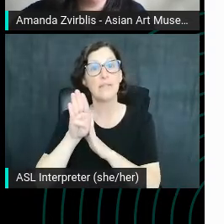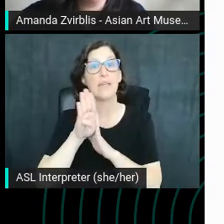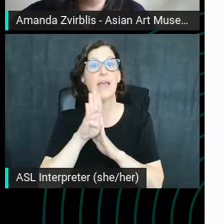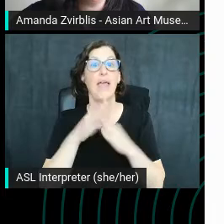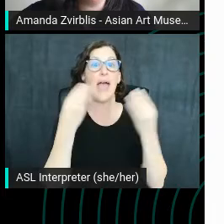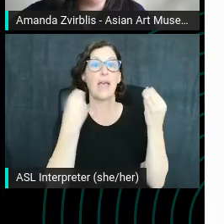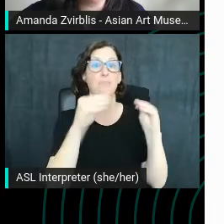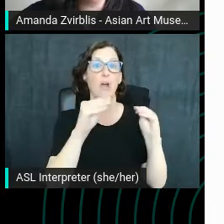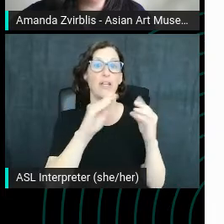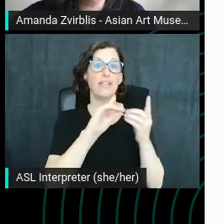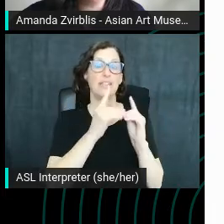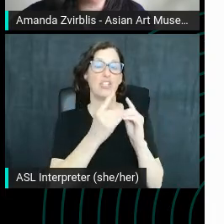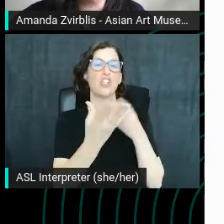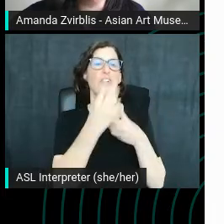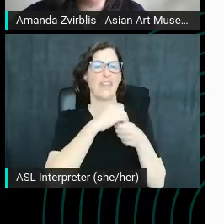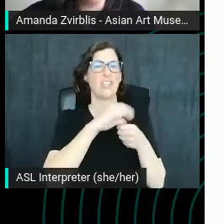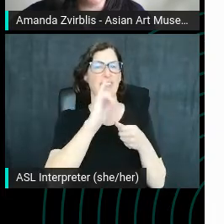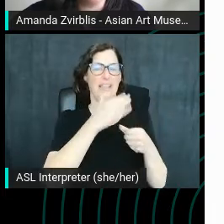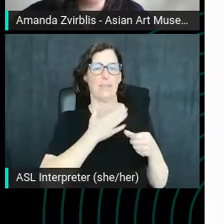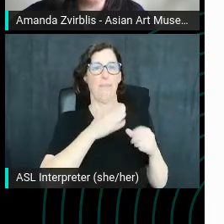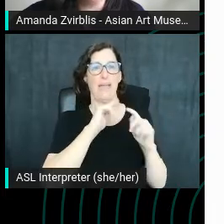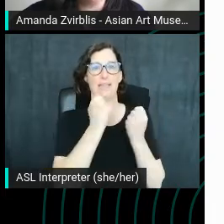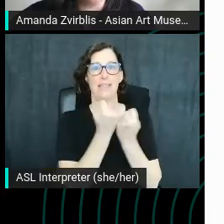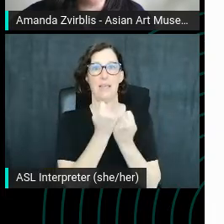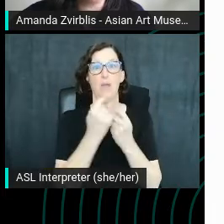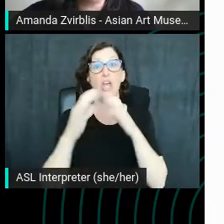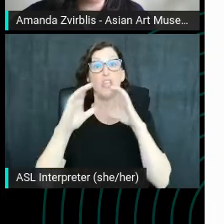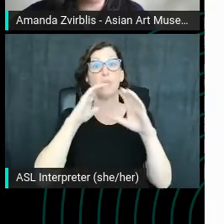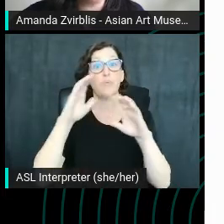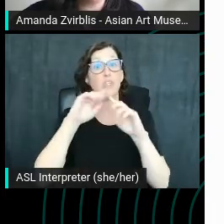On the Communications team, there is a full time creative media producer